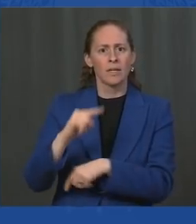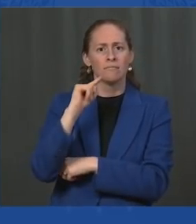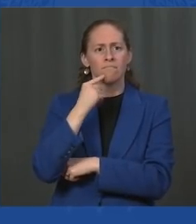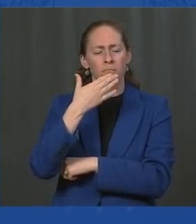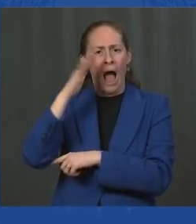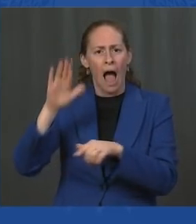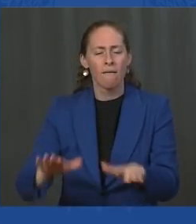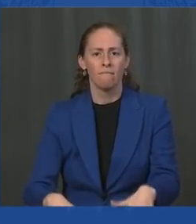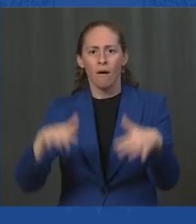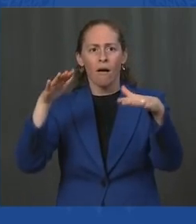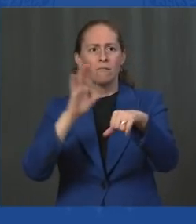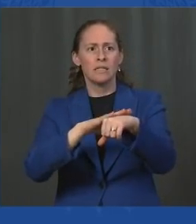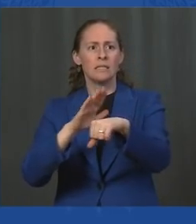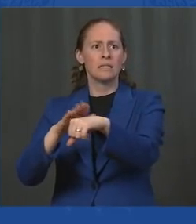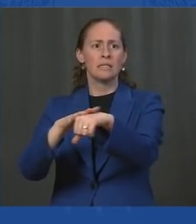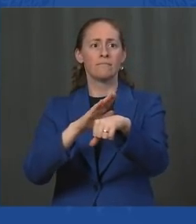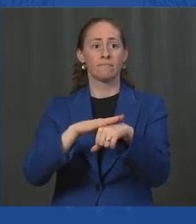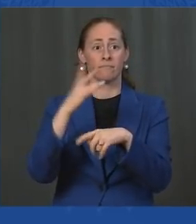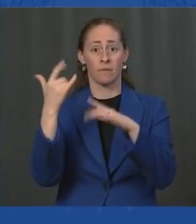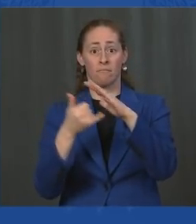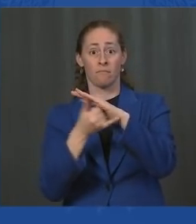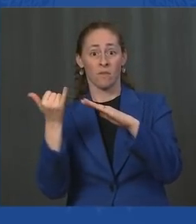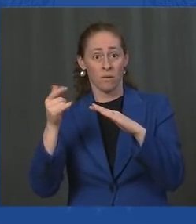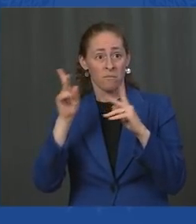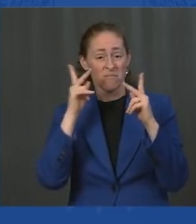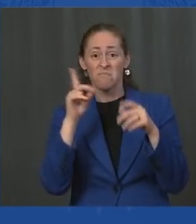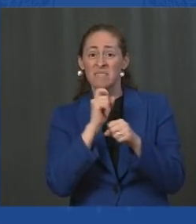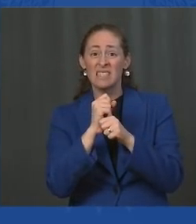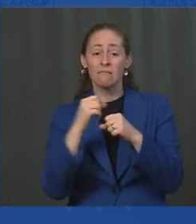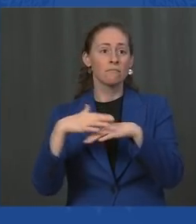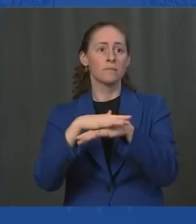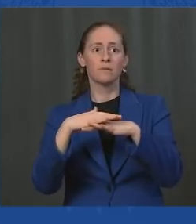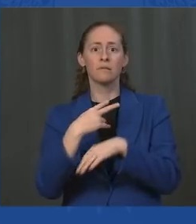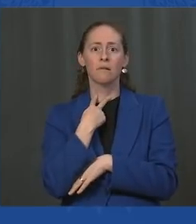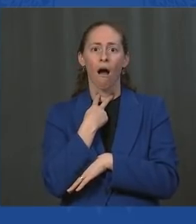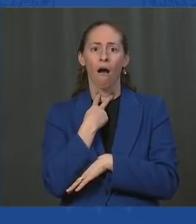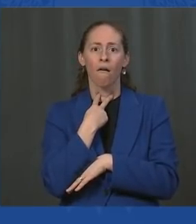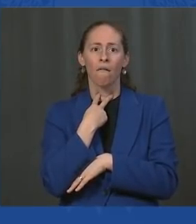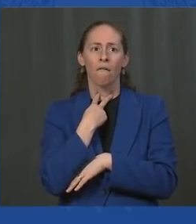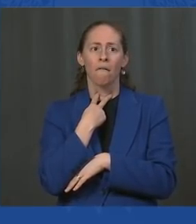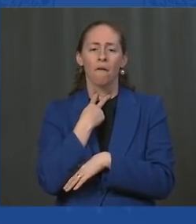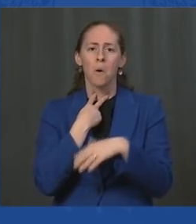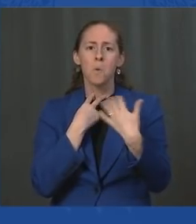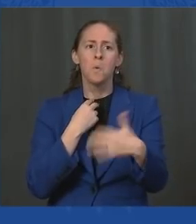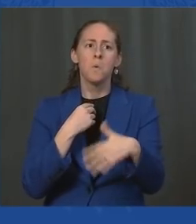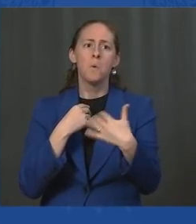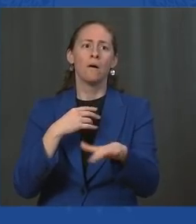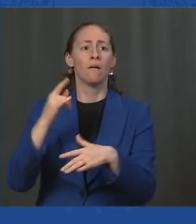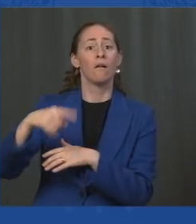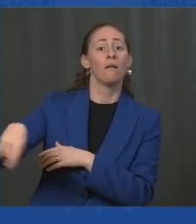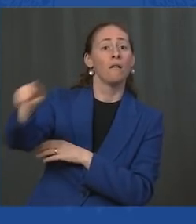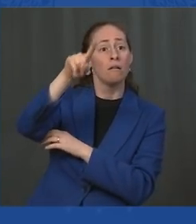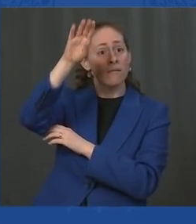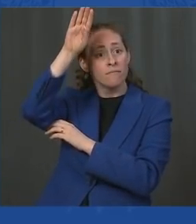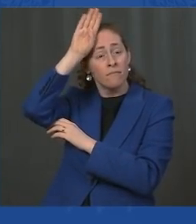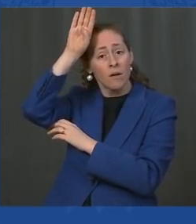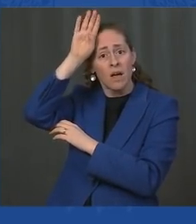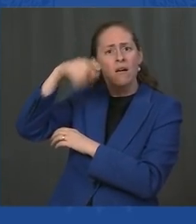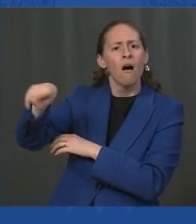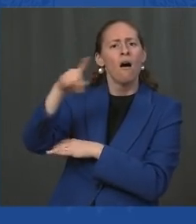but the heroic men and women of the New York Fire Department rescued all of them. They were trapped.